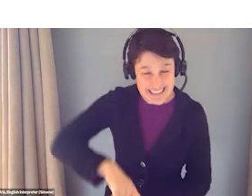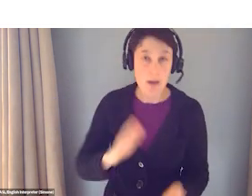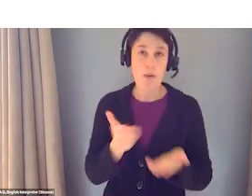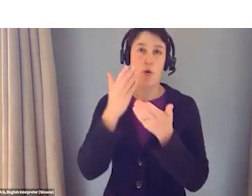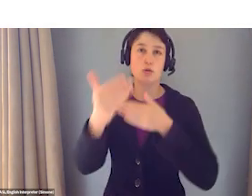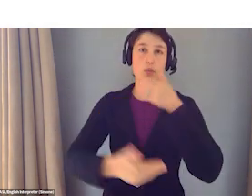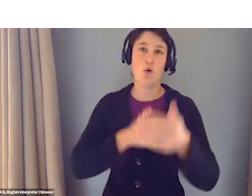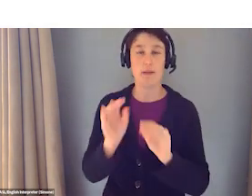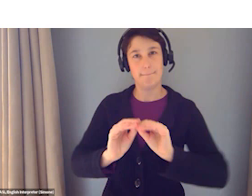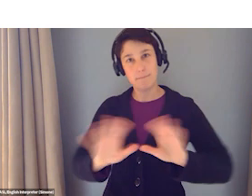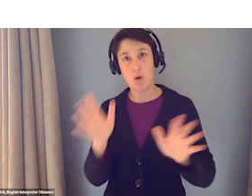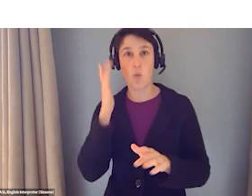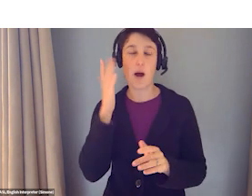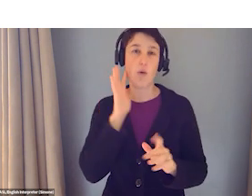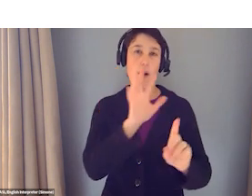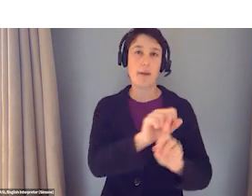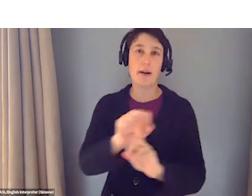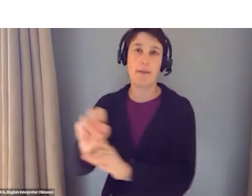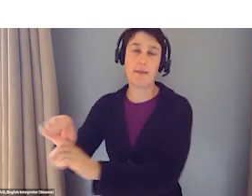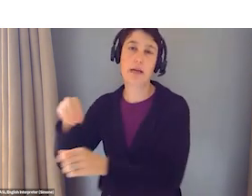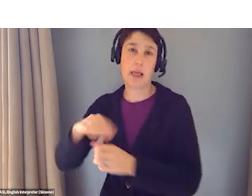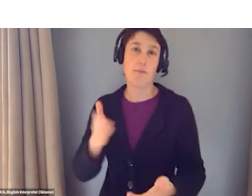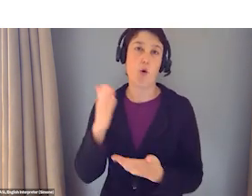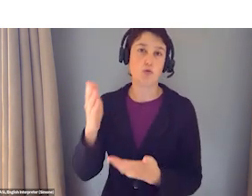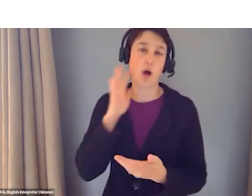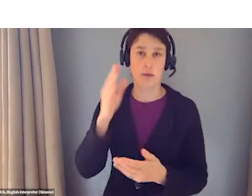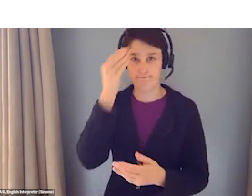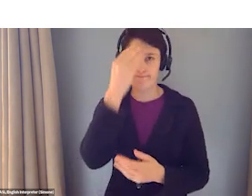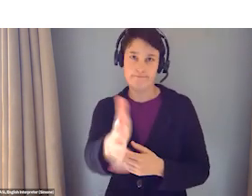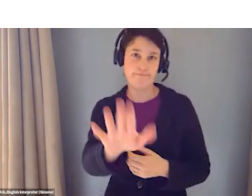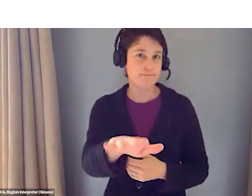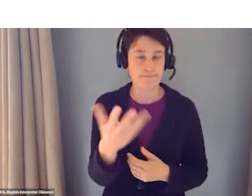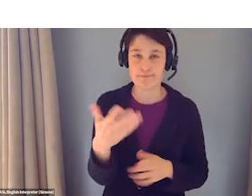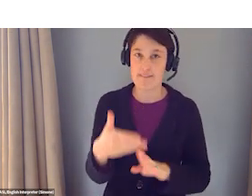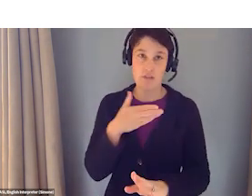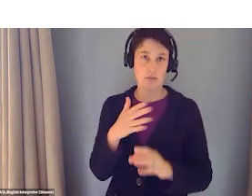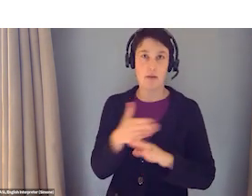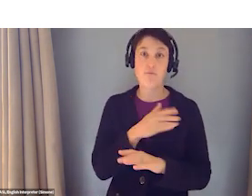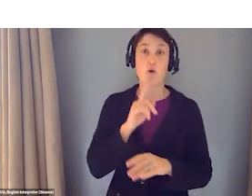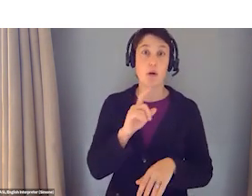in the proposal, and we can tell you ahead of time before you have to move them, before they're disallowed that this happens.